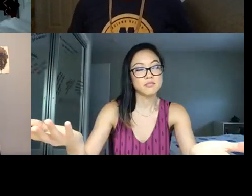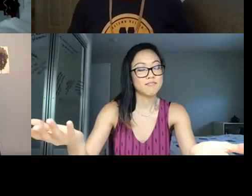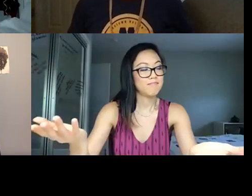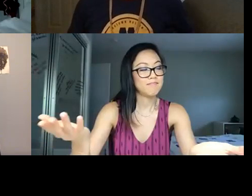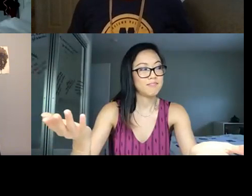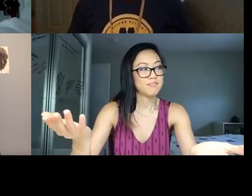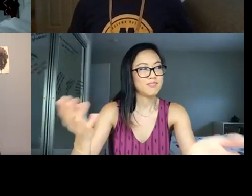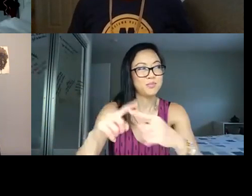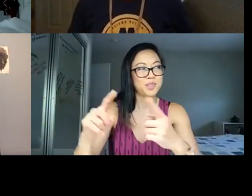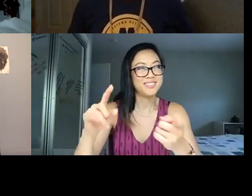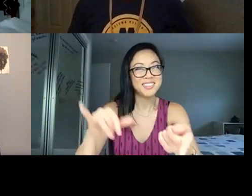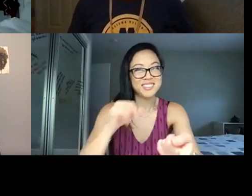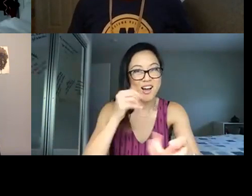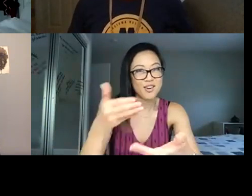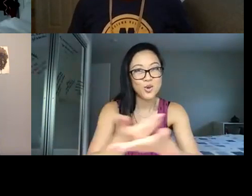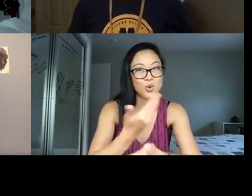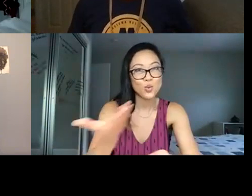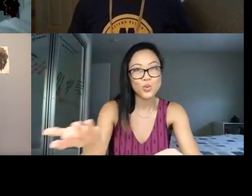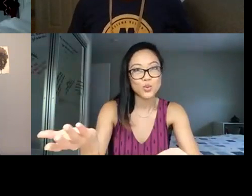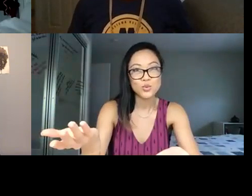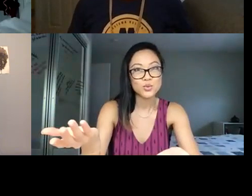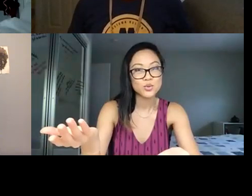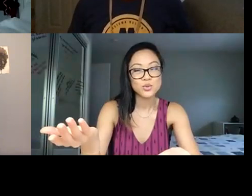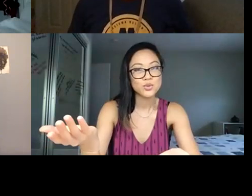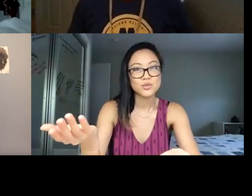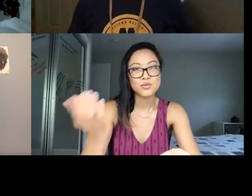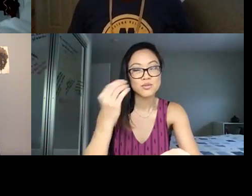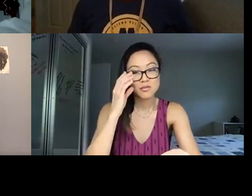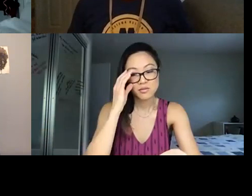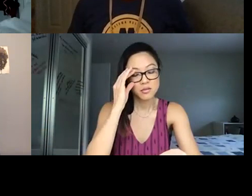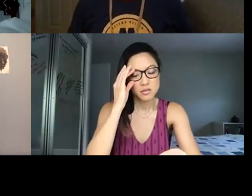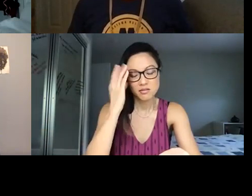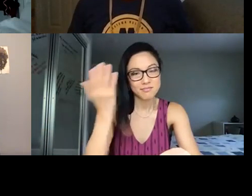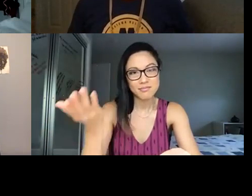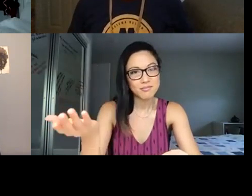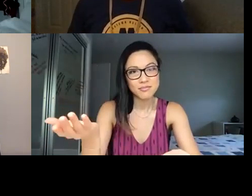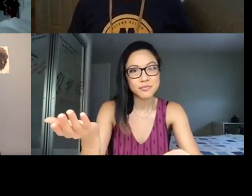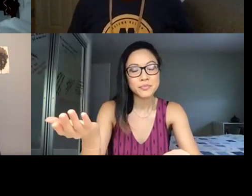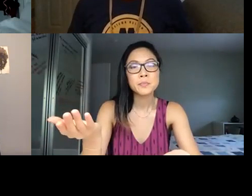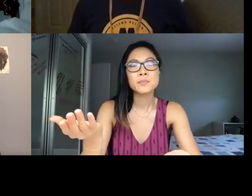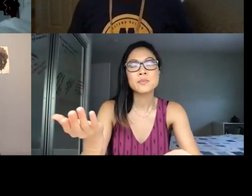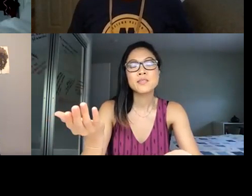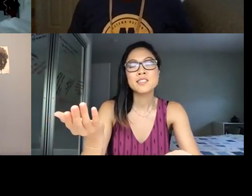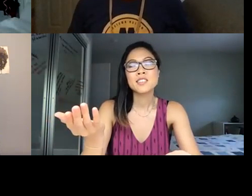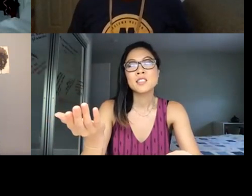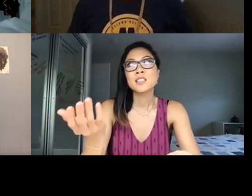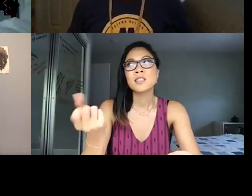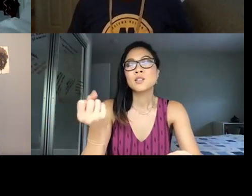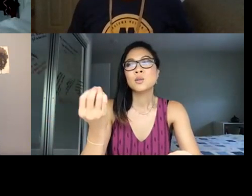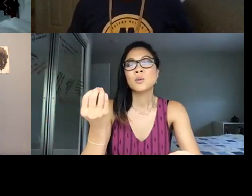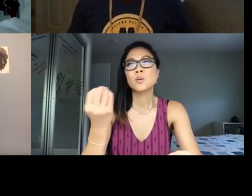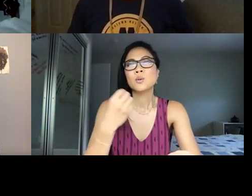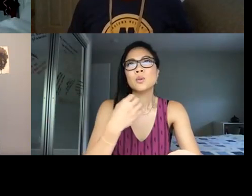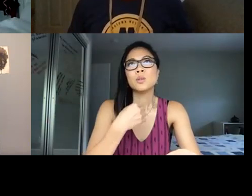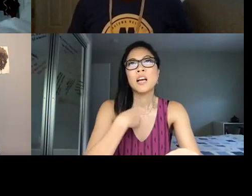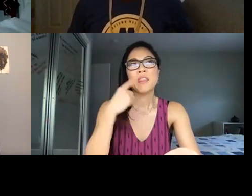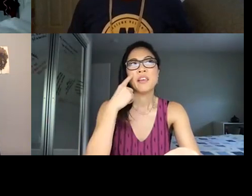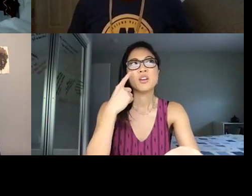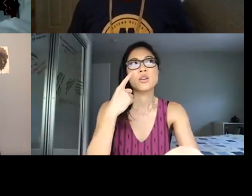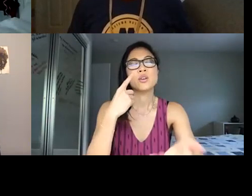new is so I think it's also just exposing who has been